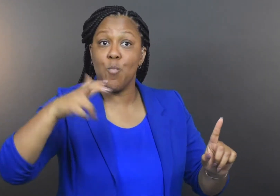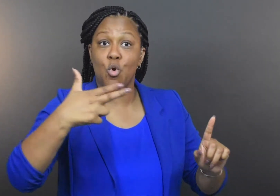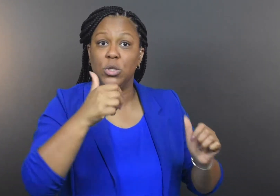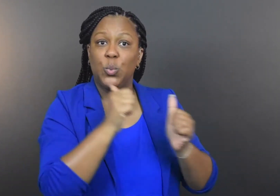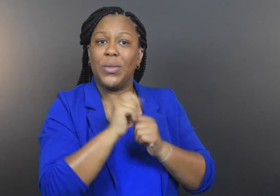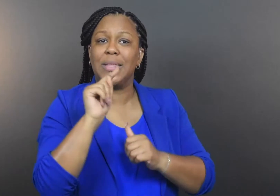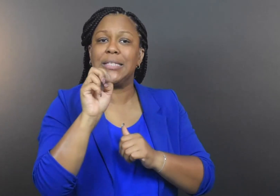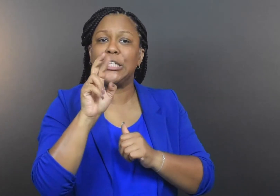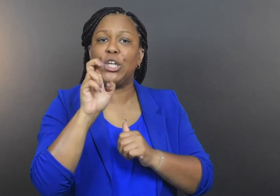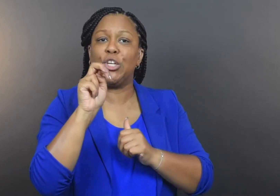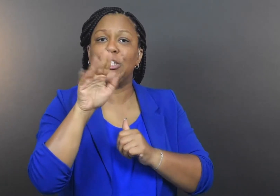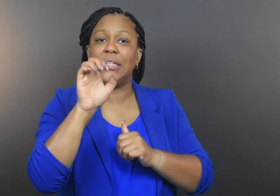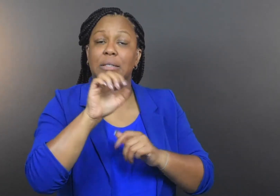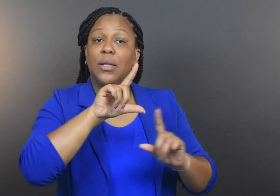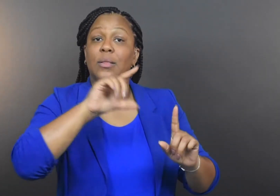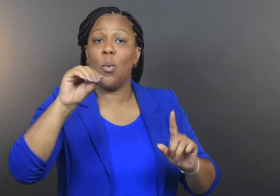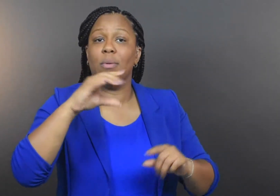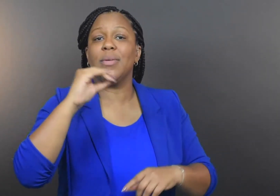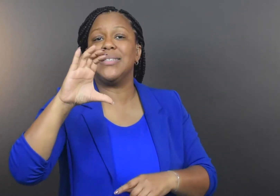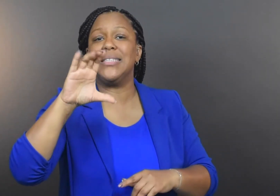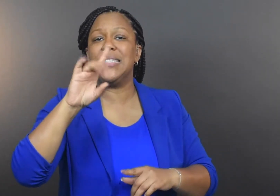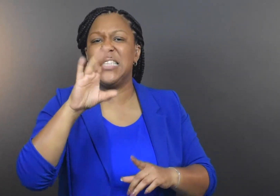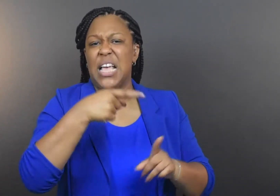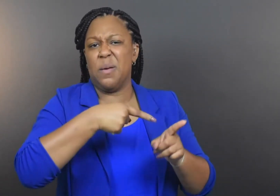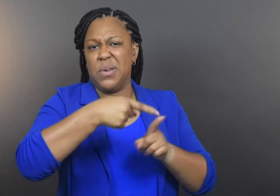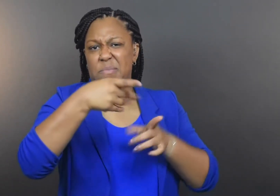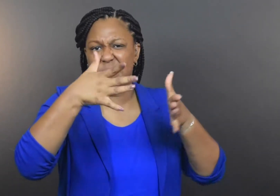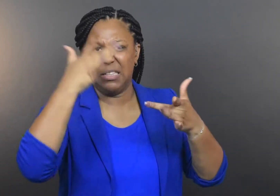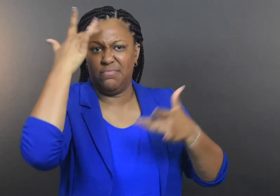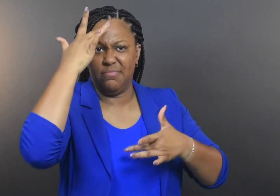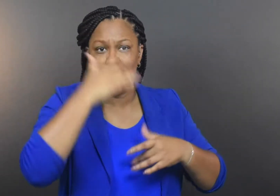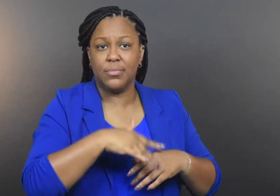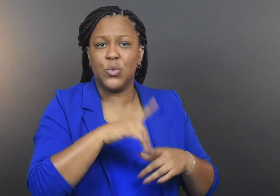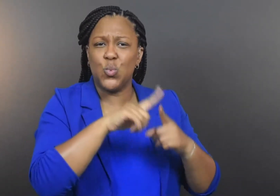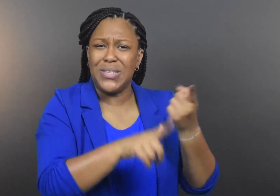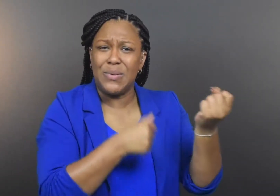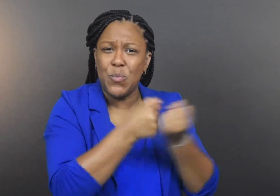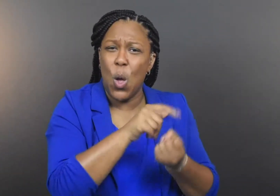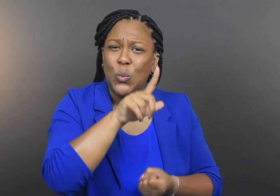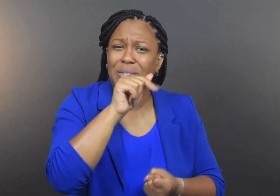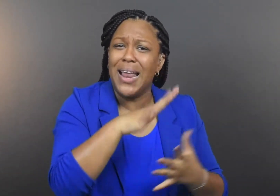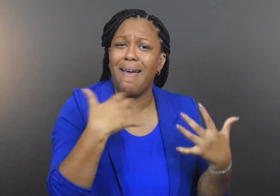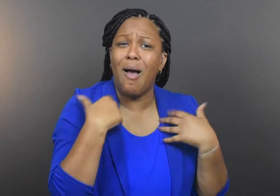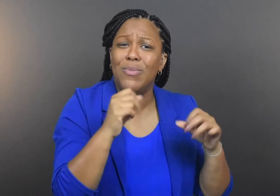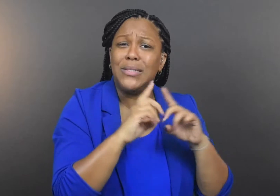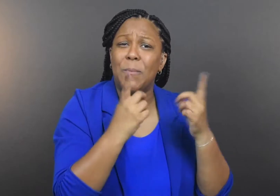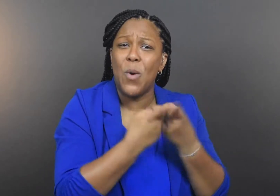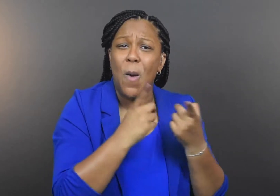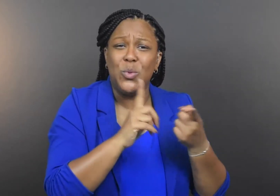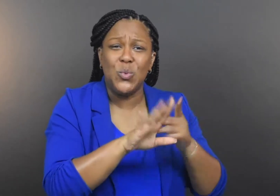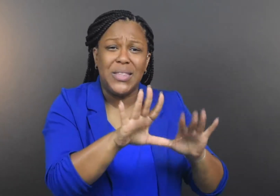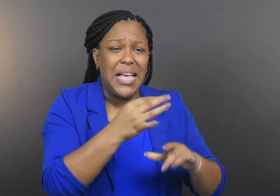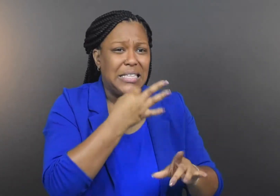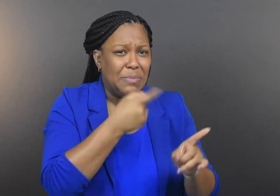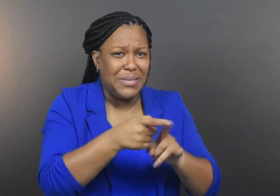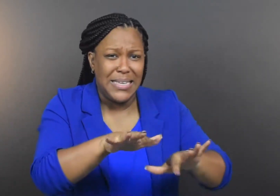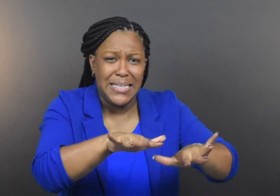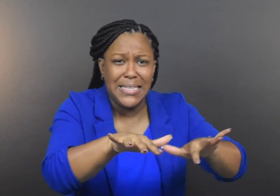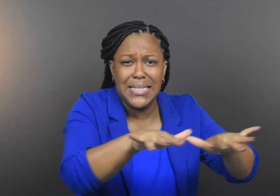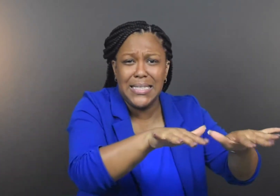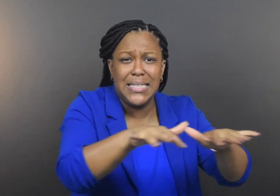Anne deployed in March with Terence Lo, a CDC epidemiologist, to support Louisiana’s